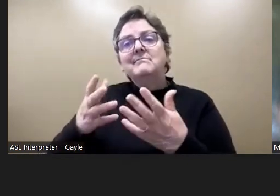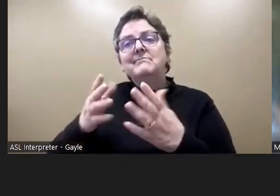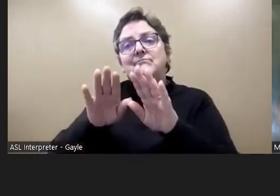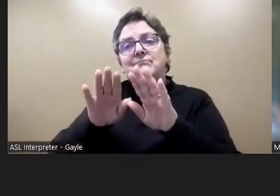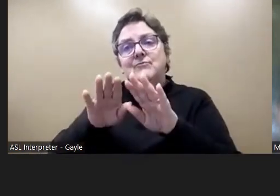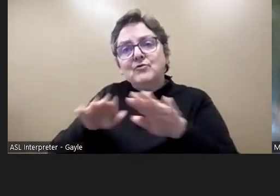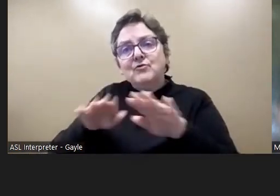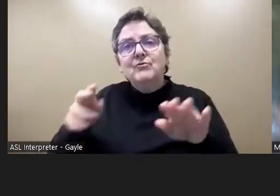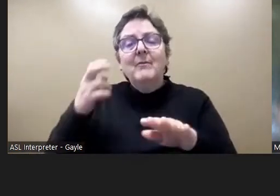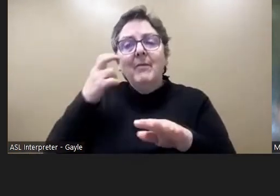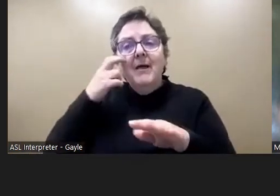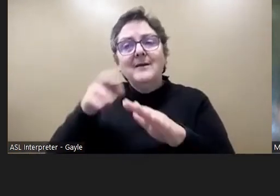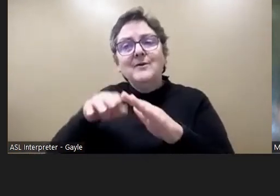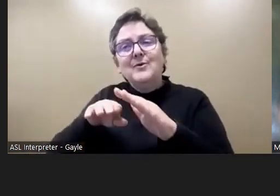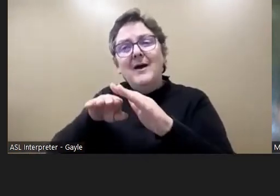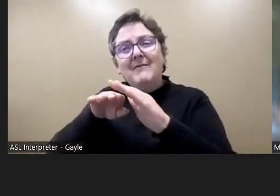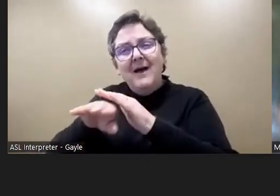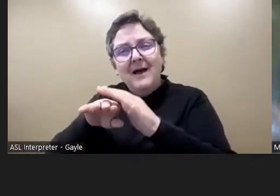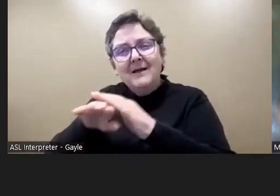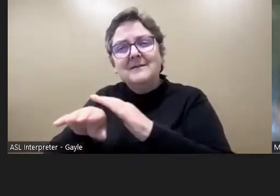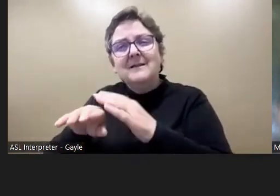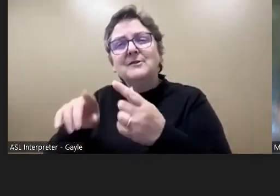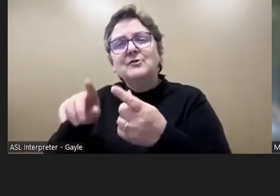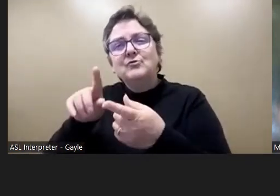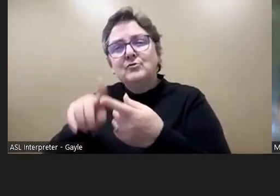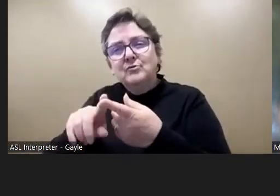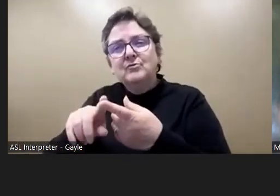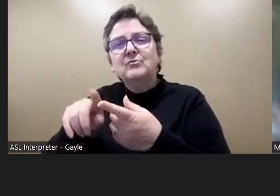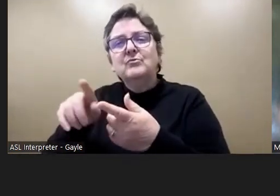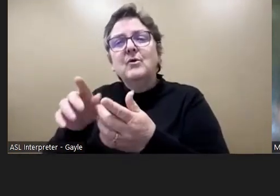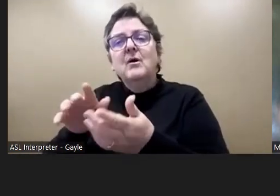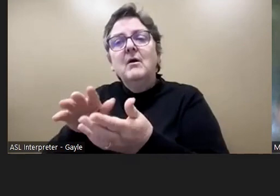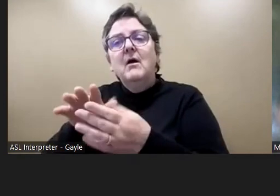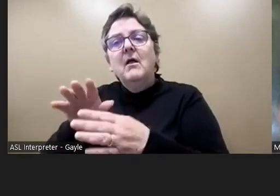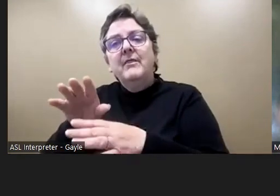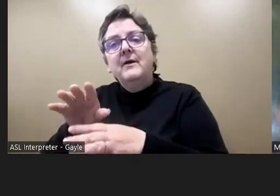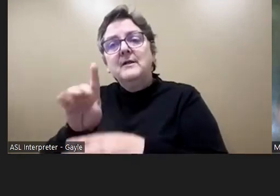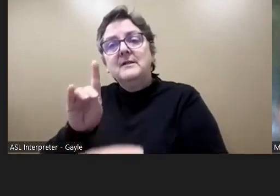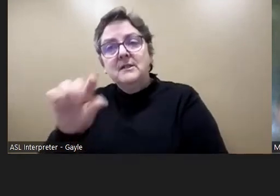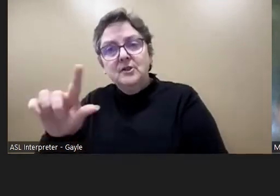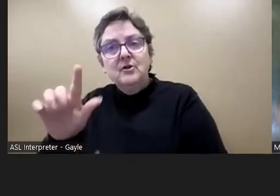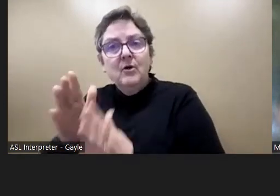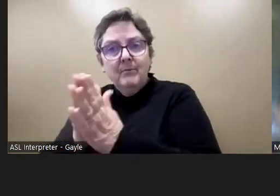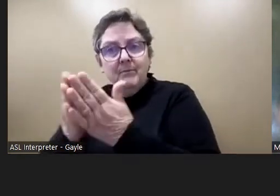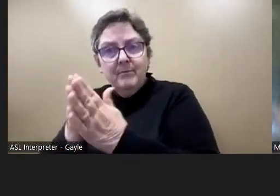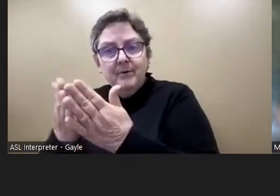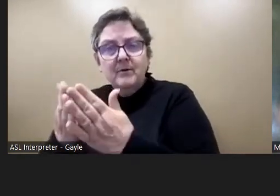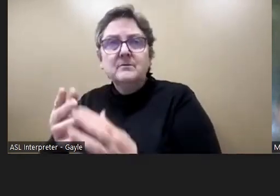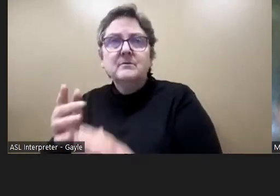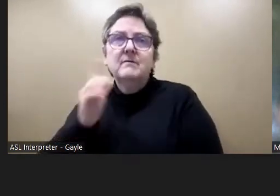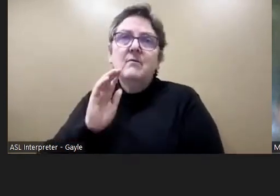For our current project now with USAID provide guide increasing access to education